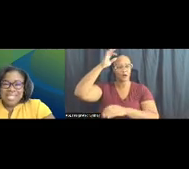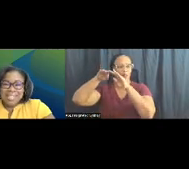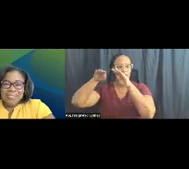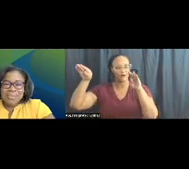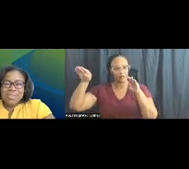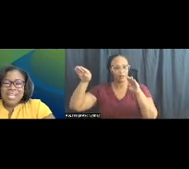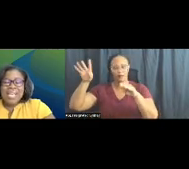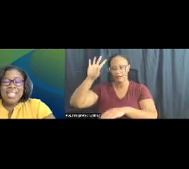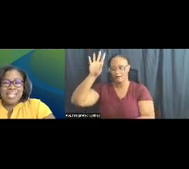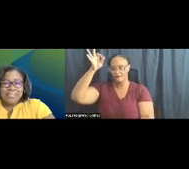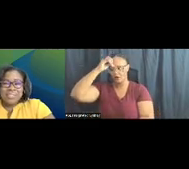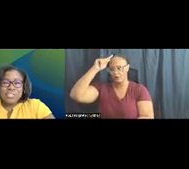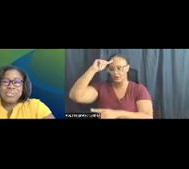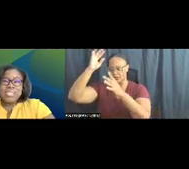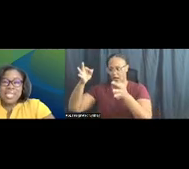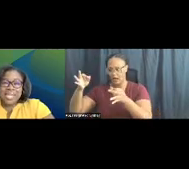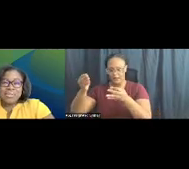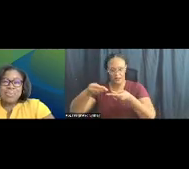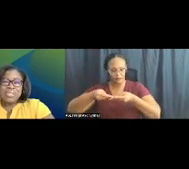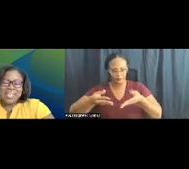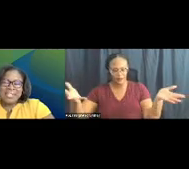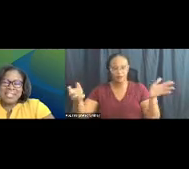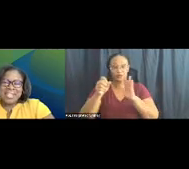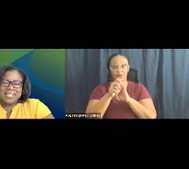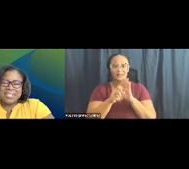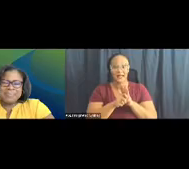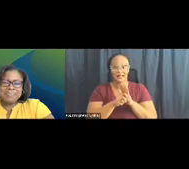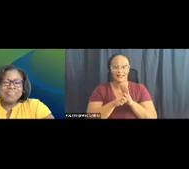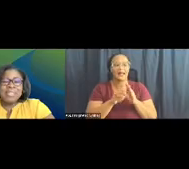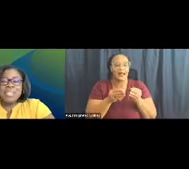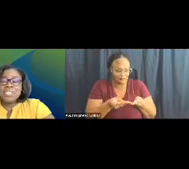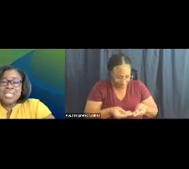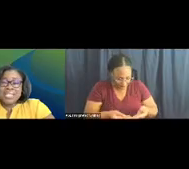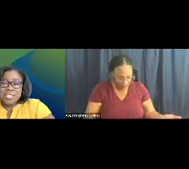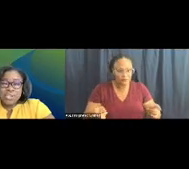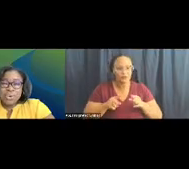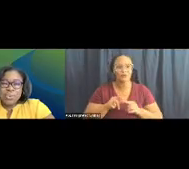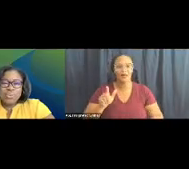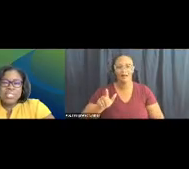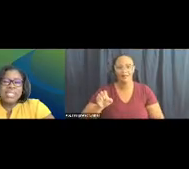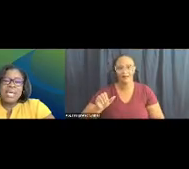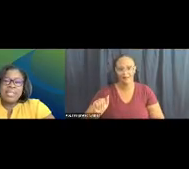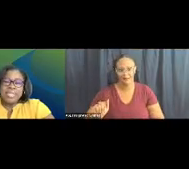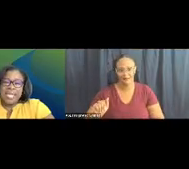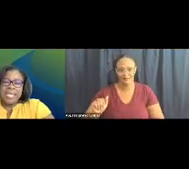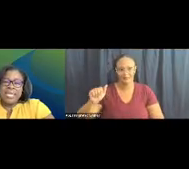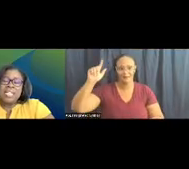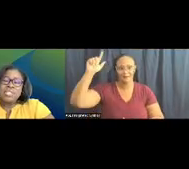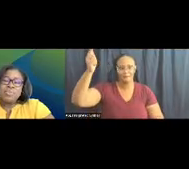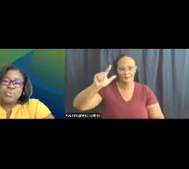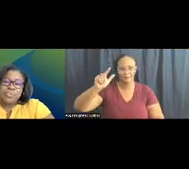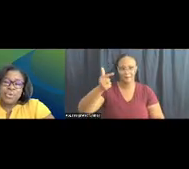to the state level and then eventually land with the LEAs. Just as a note, when we say LEA, that's